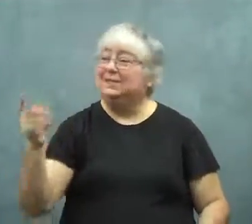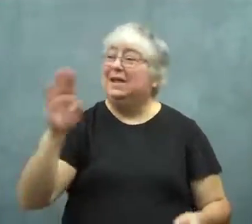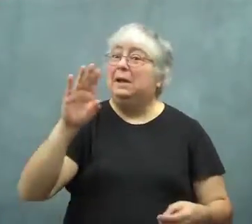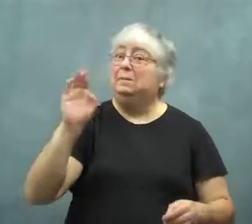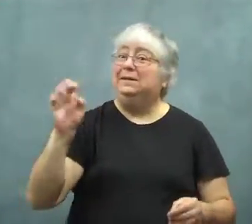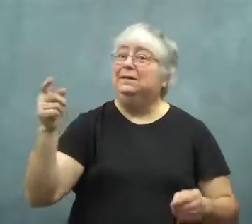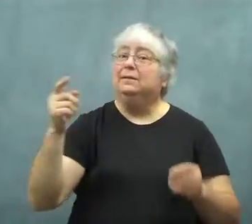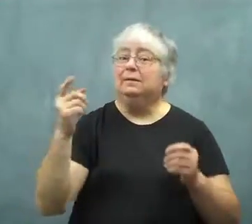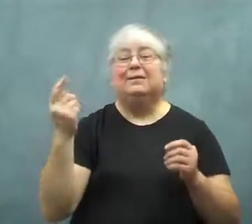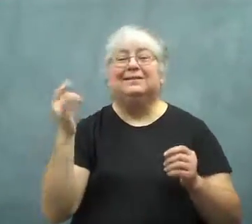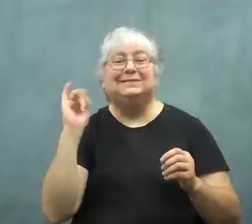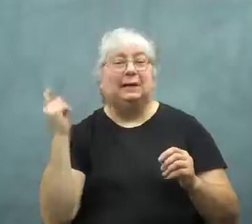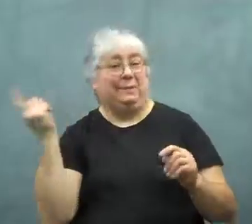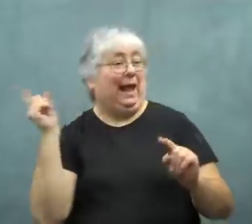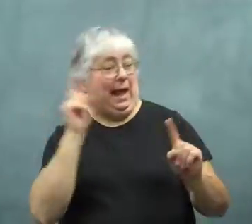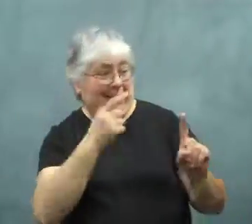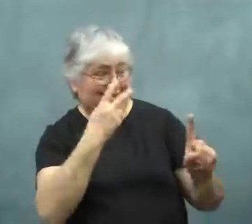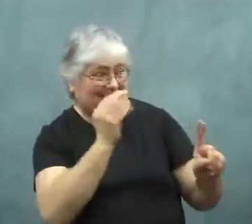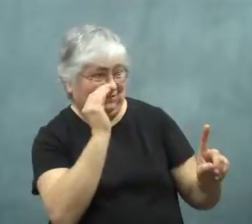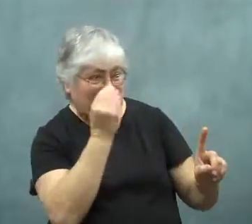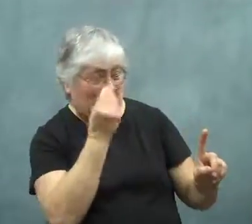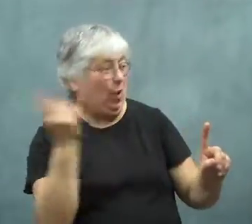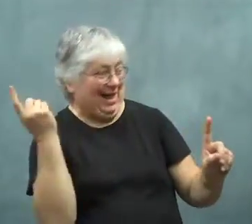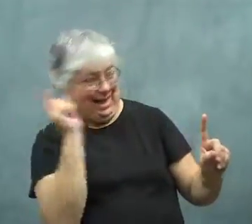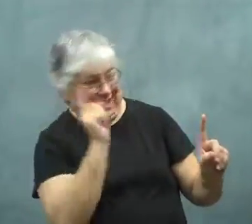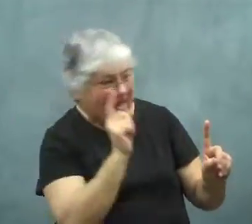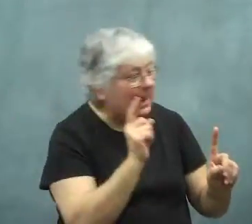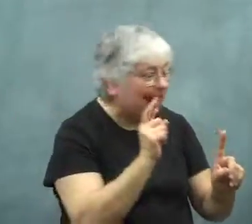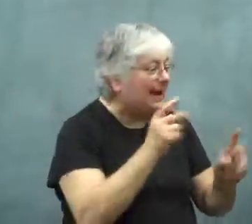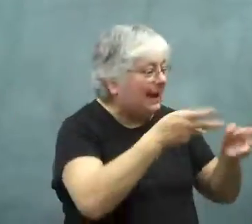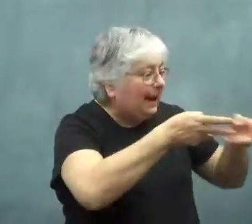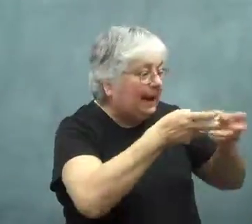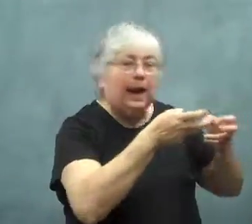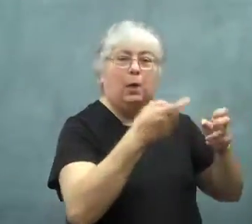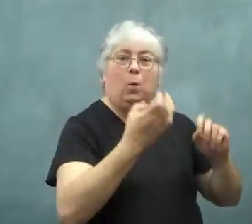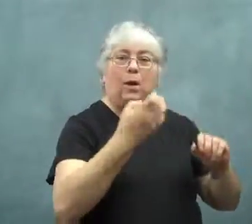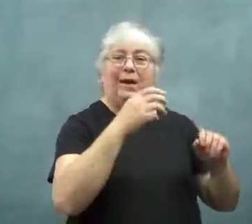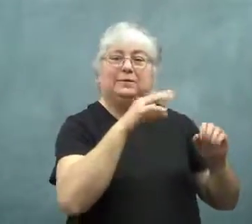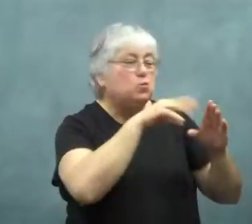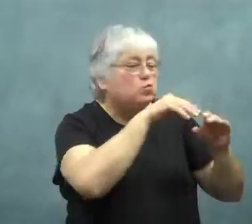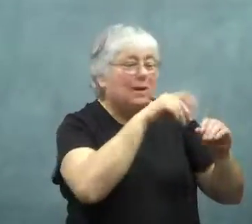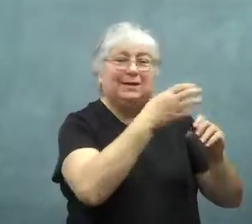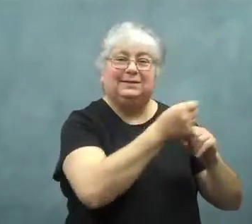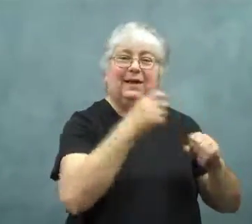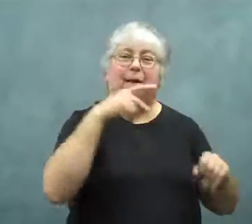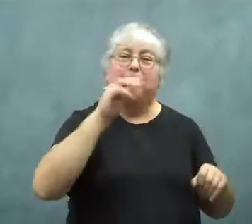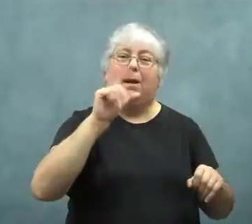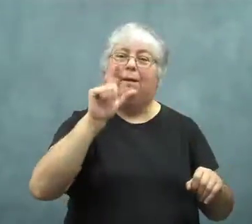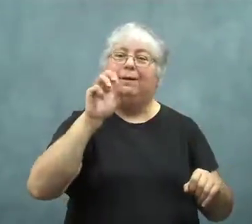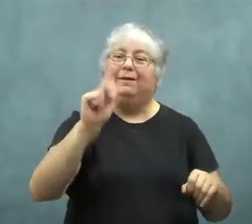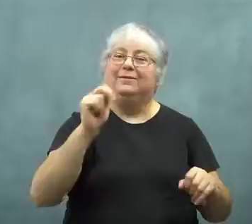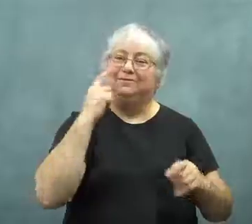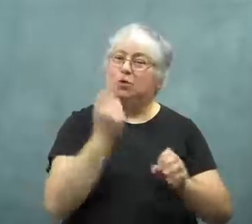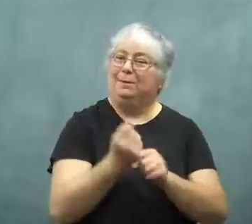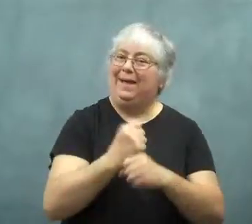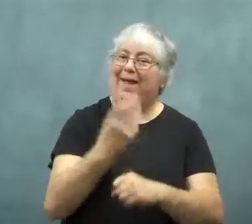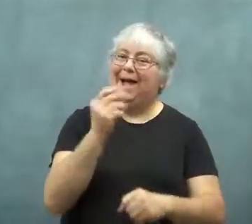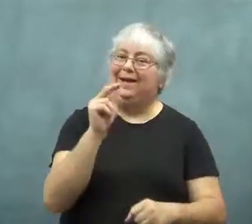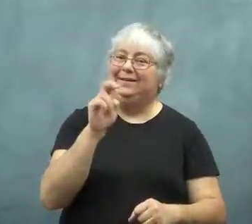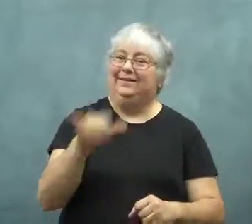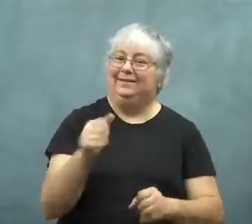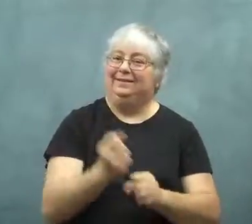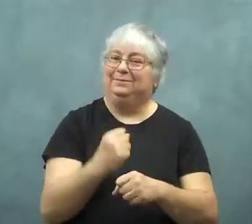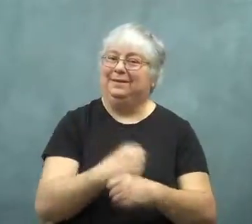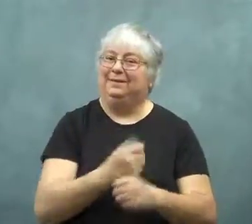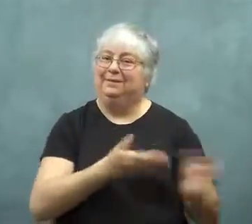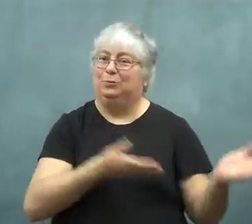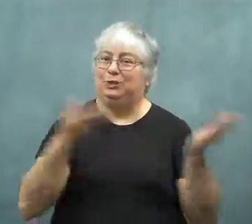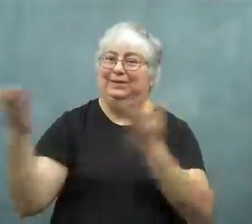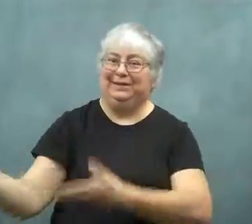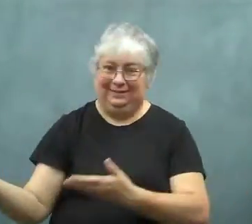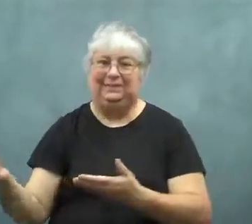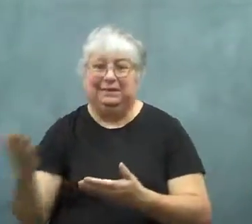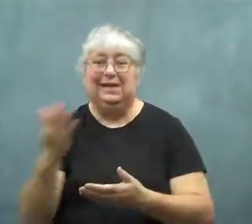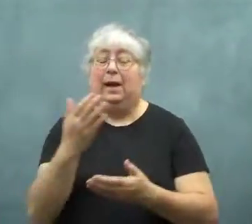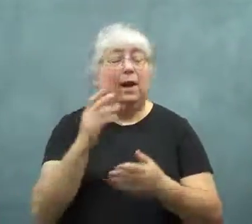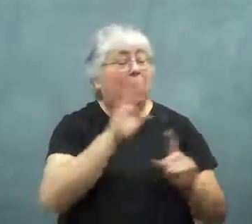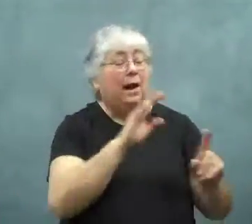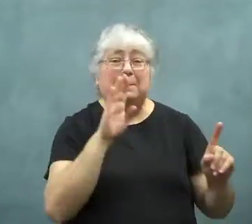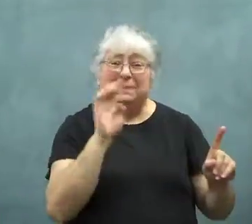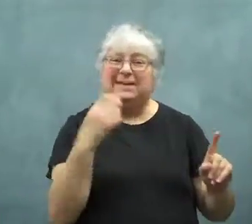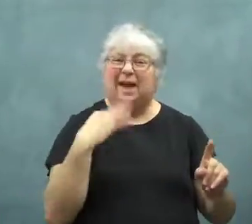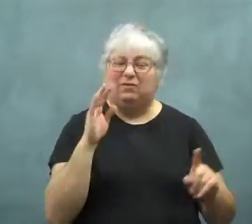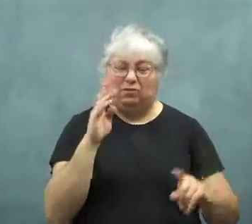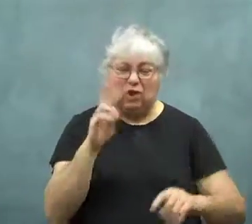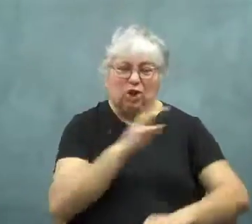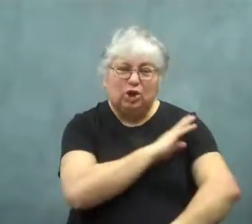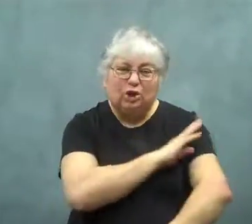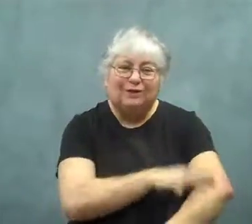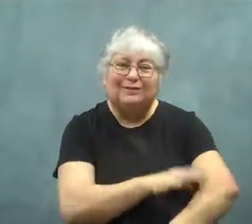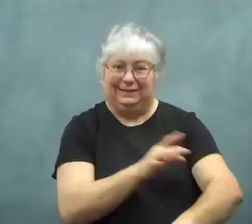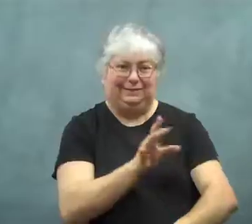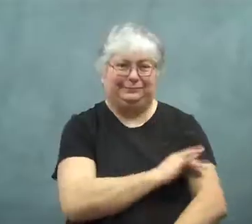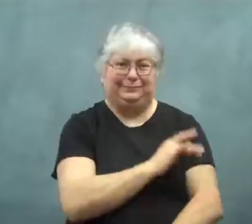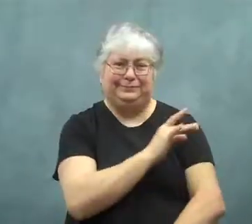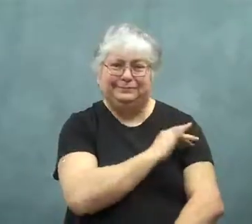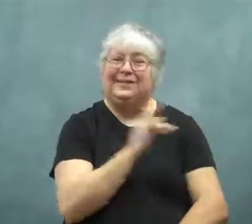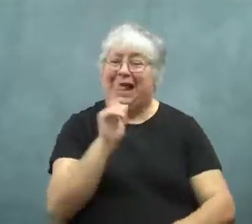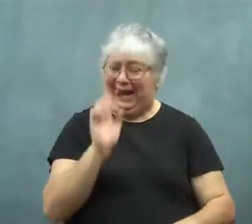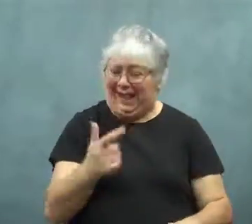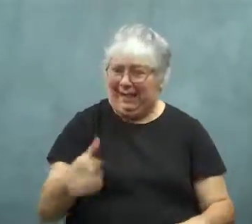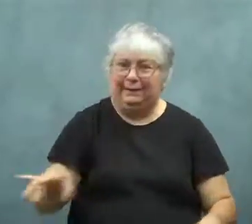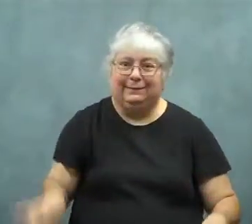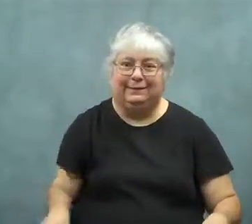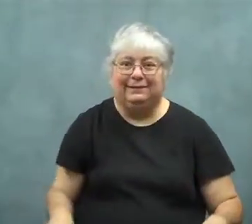Bees will go to a flower to collect pollen to bring back and make into honey.